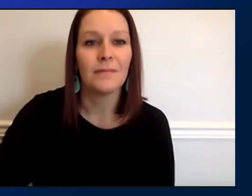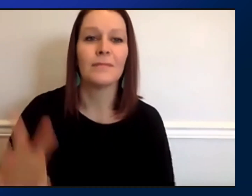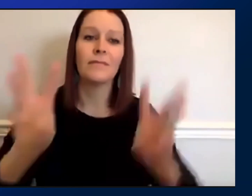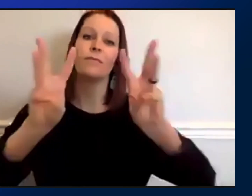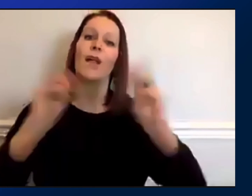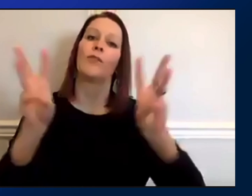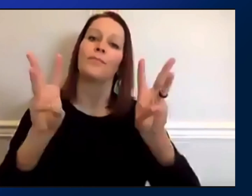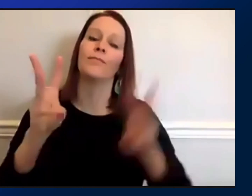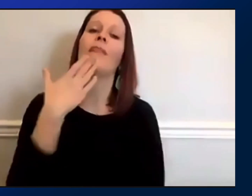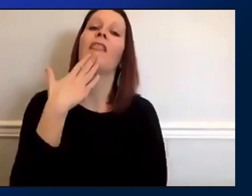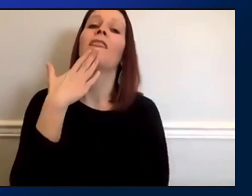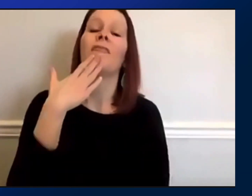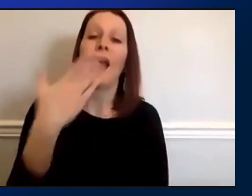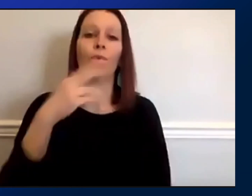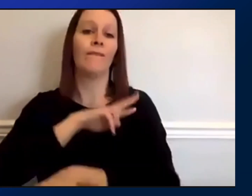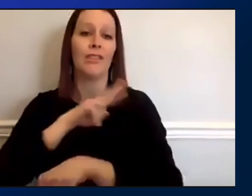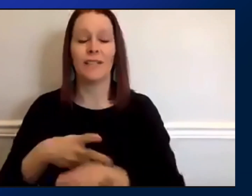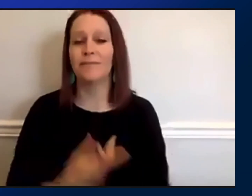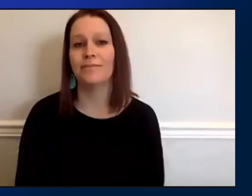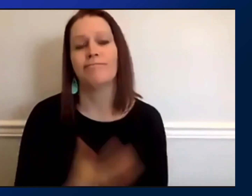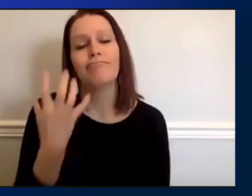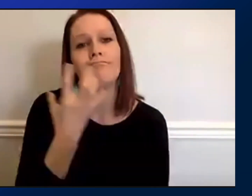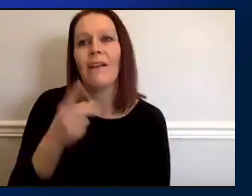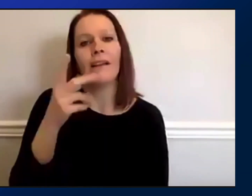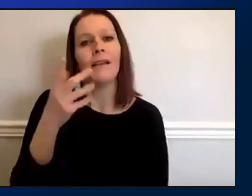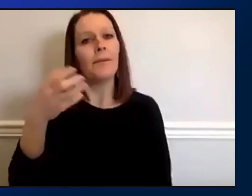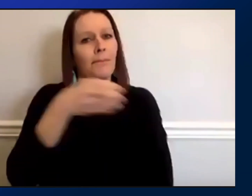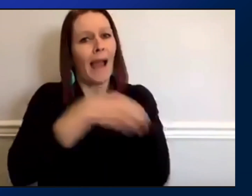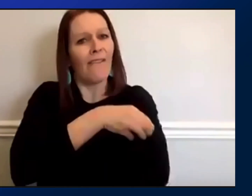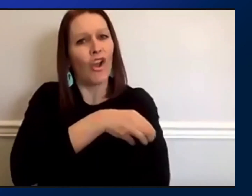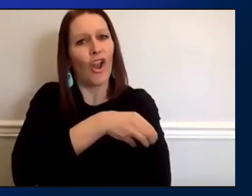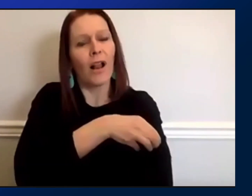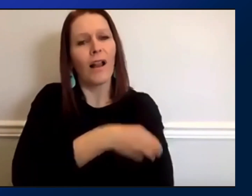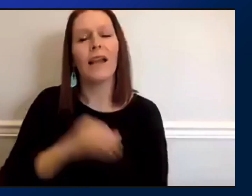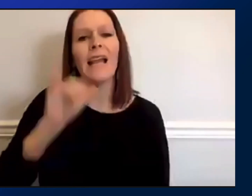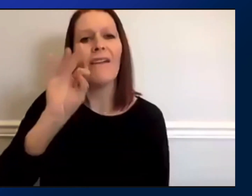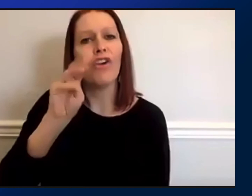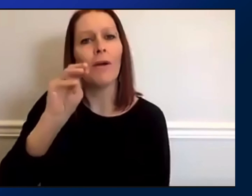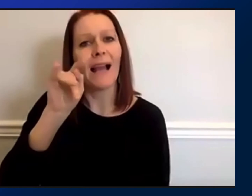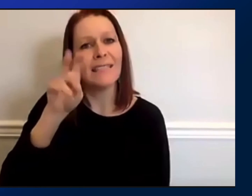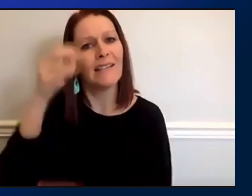wow what an informative and powerful presentation i believe we can all agree that books are